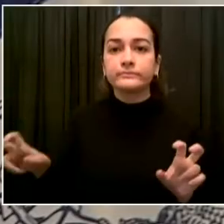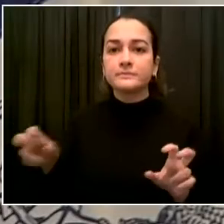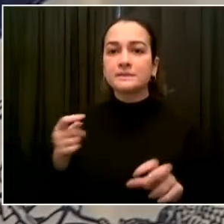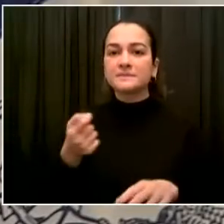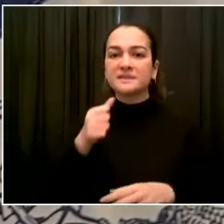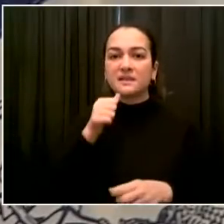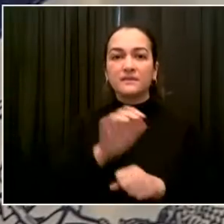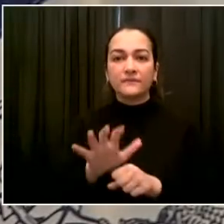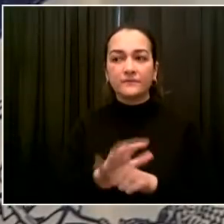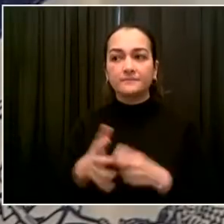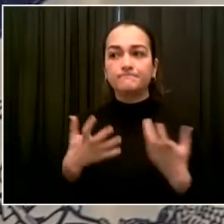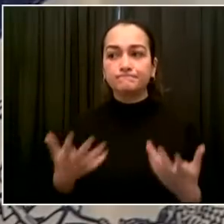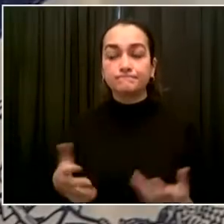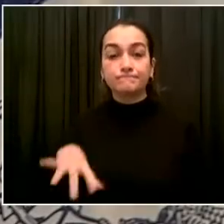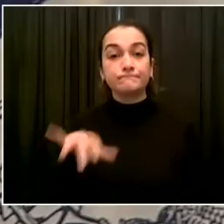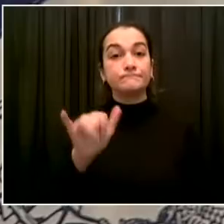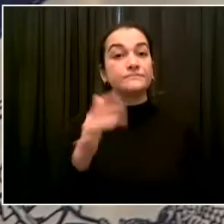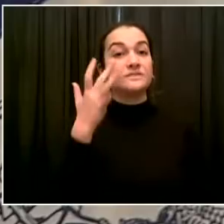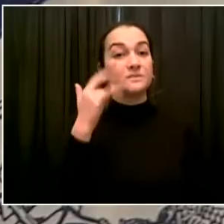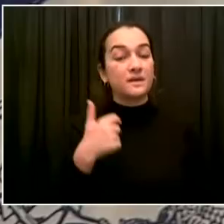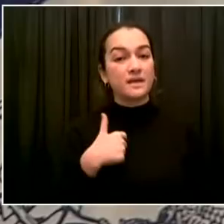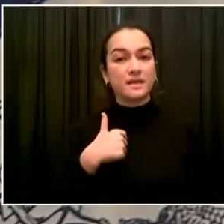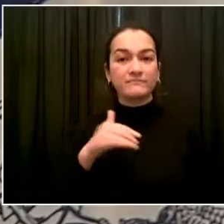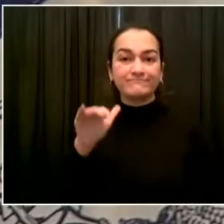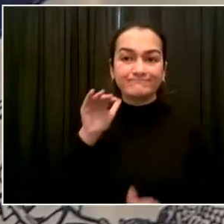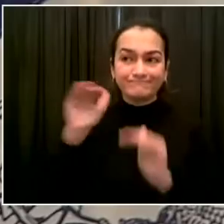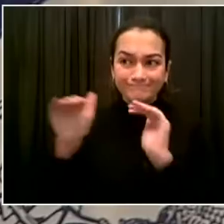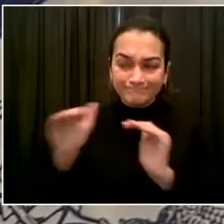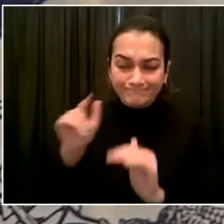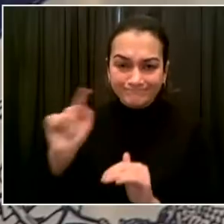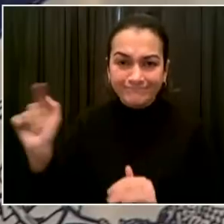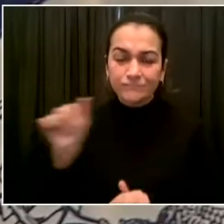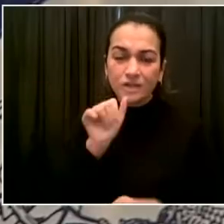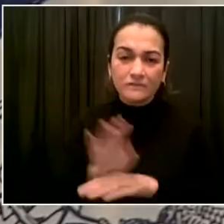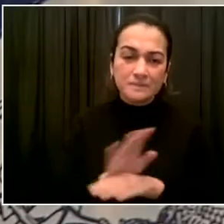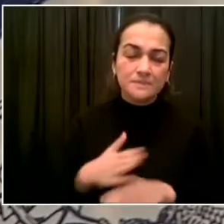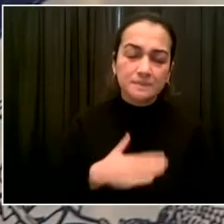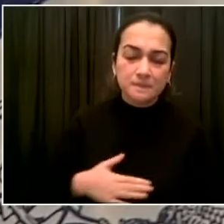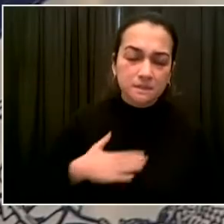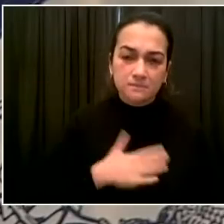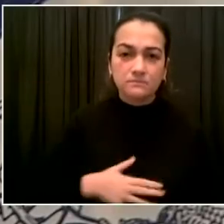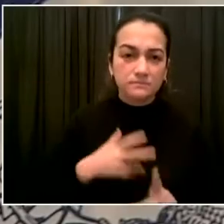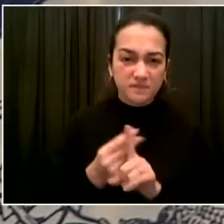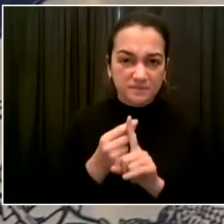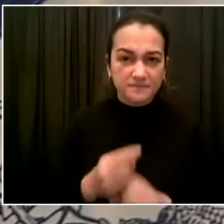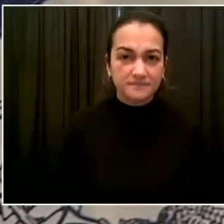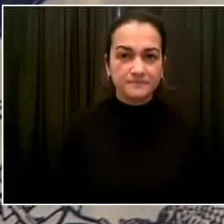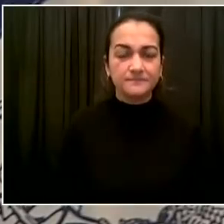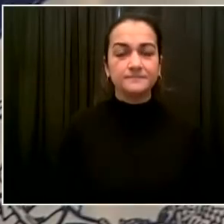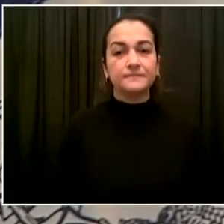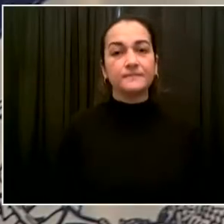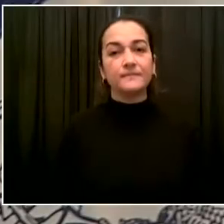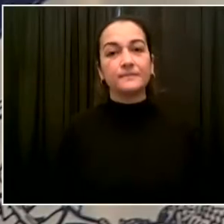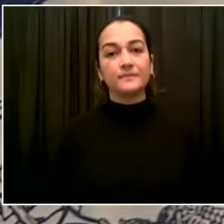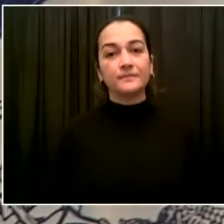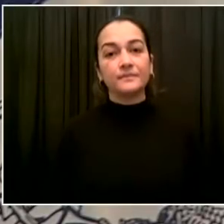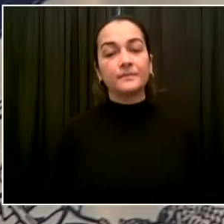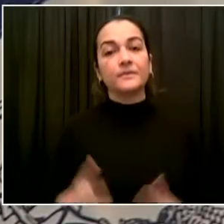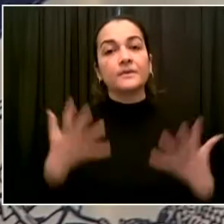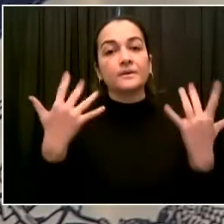PRIVATE SECTOR TO GET RMOE SUPPLIES. WHAT WDOE KNOW